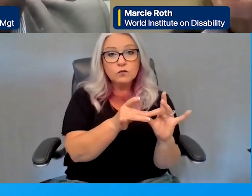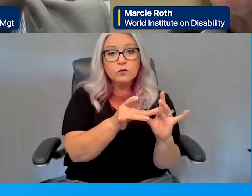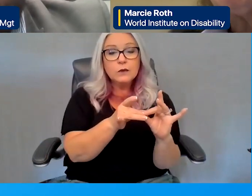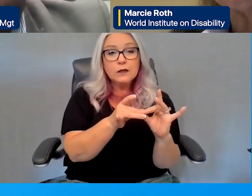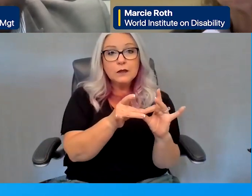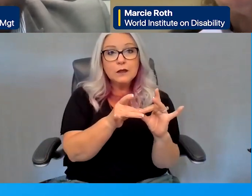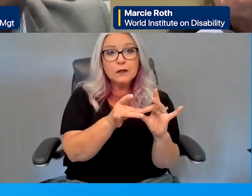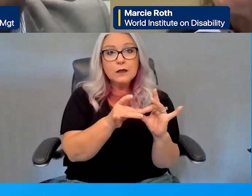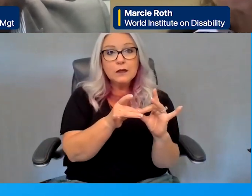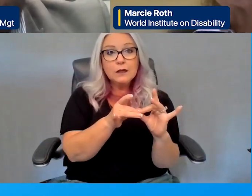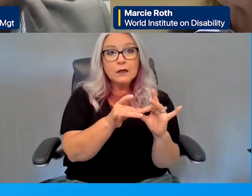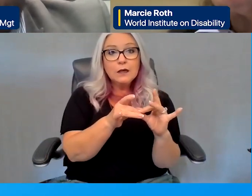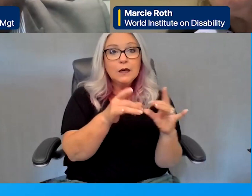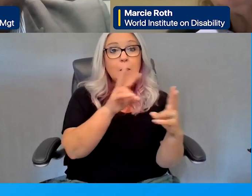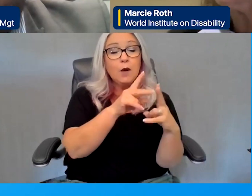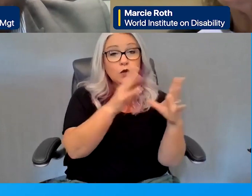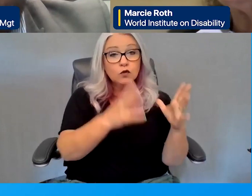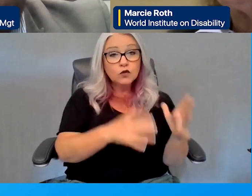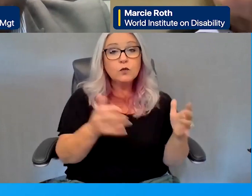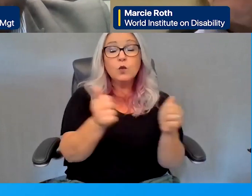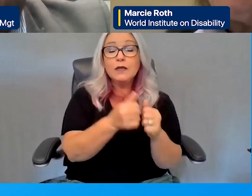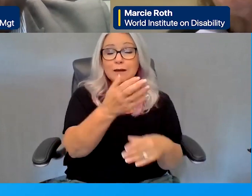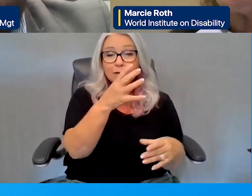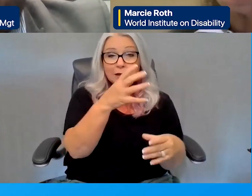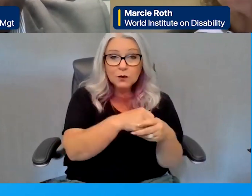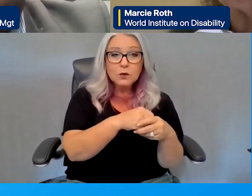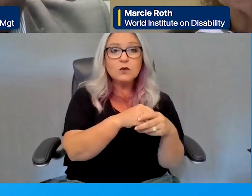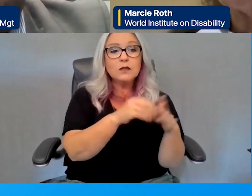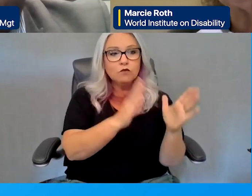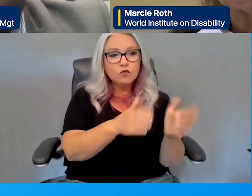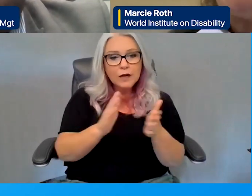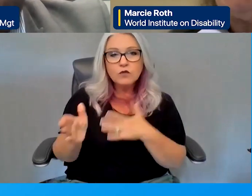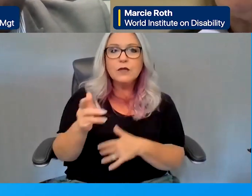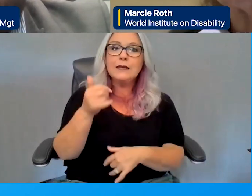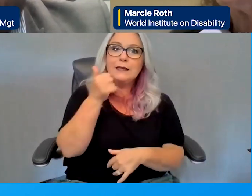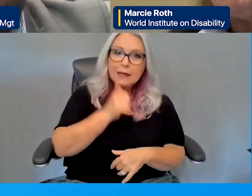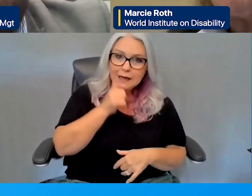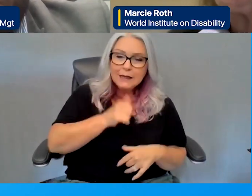disaster strategies daily meetings that have focused on